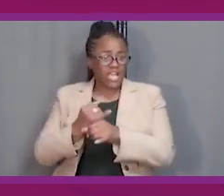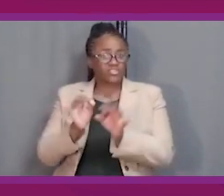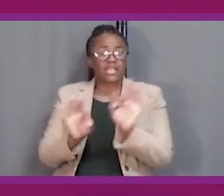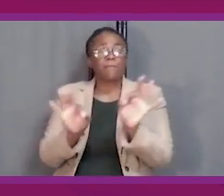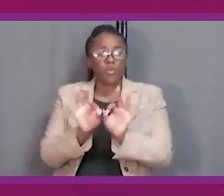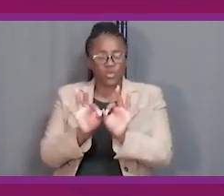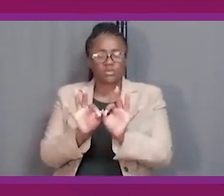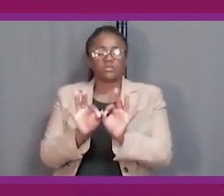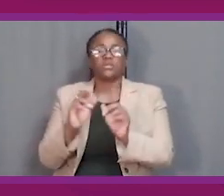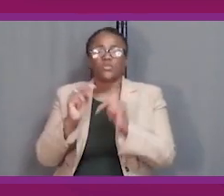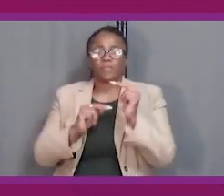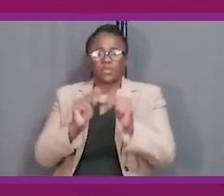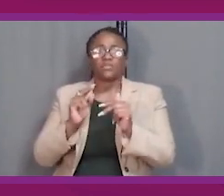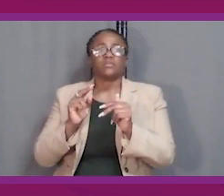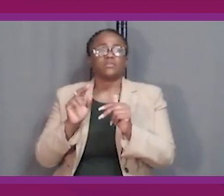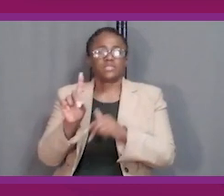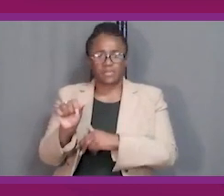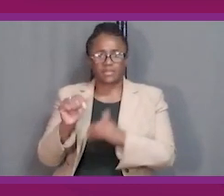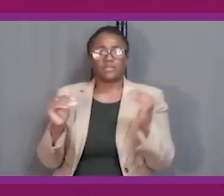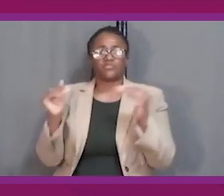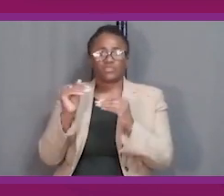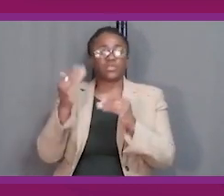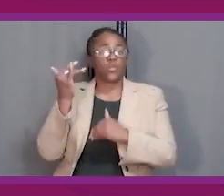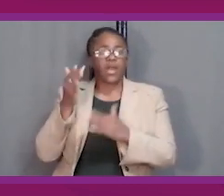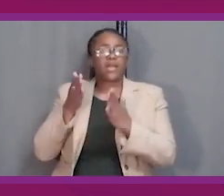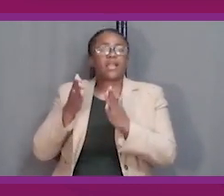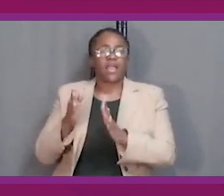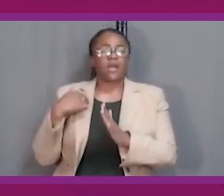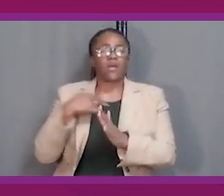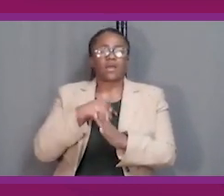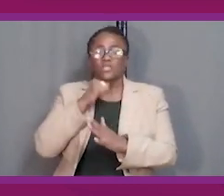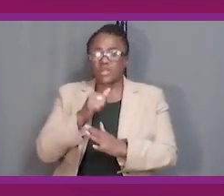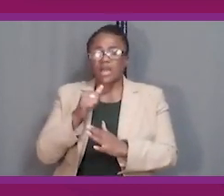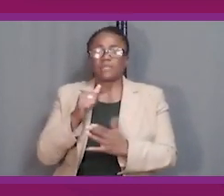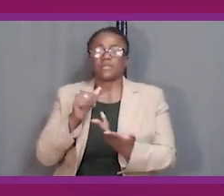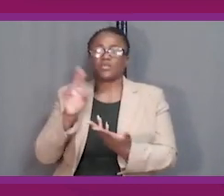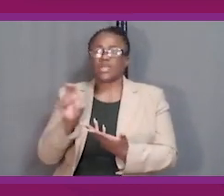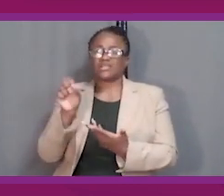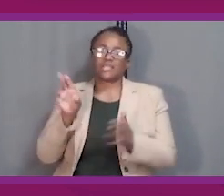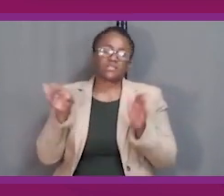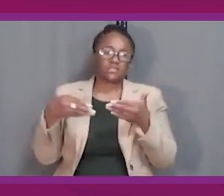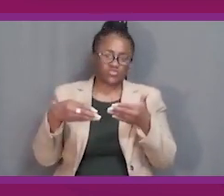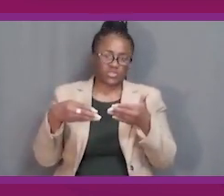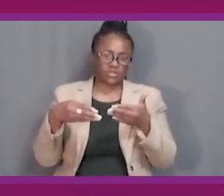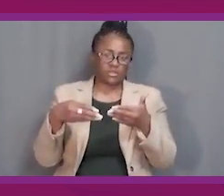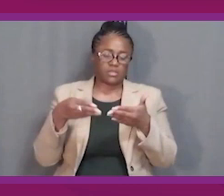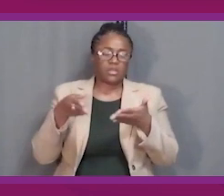so US centric. And it allows us to hopefully understand that disability justice will look